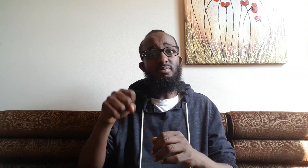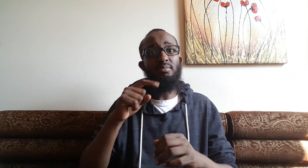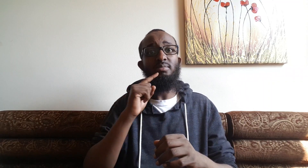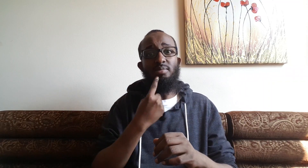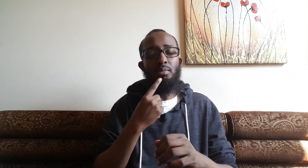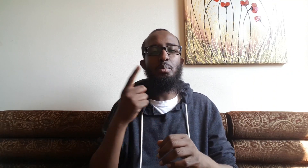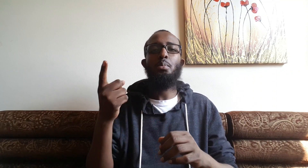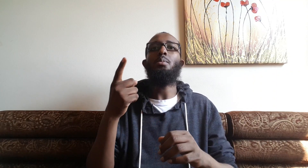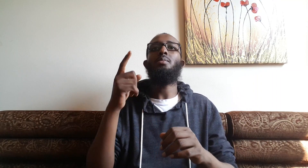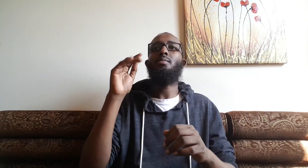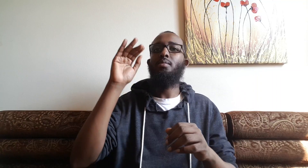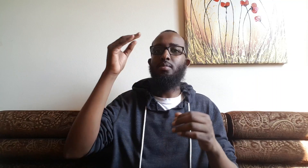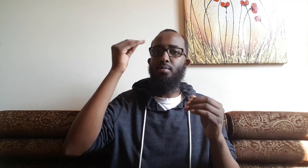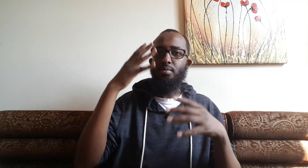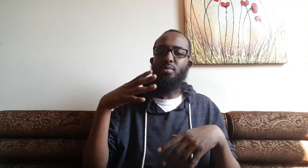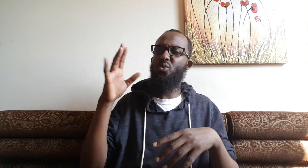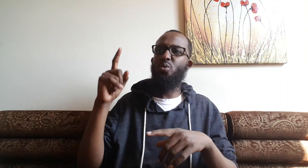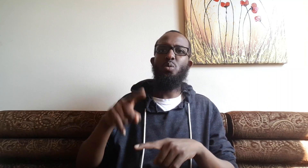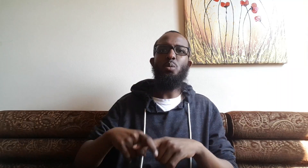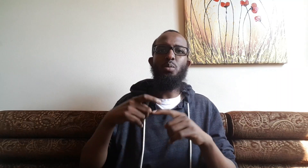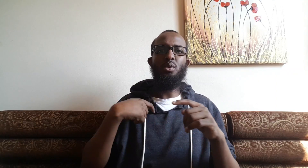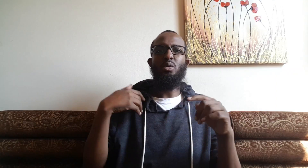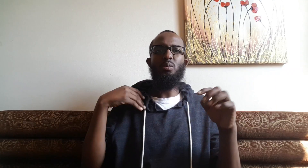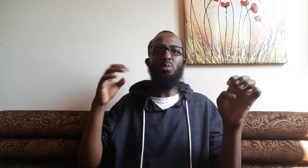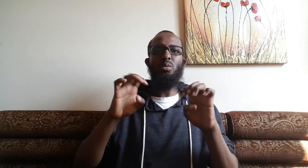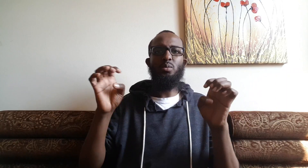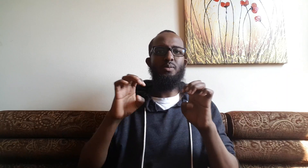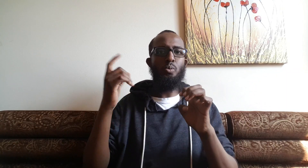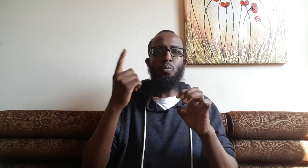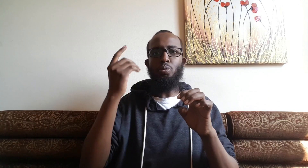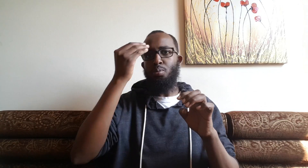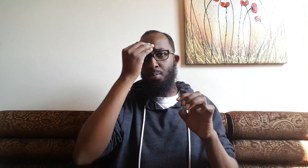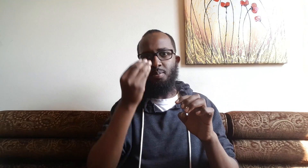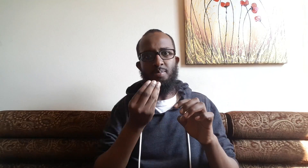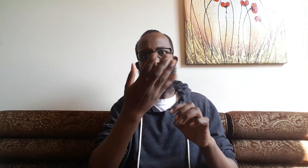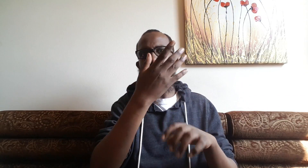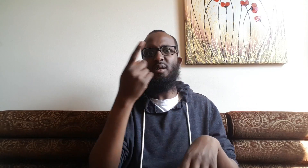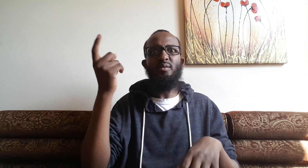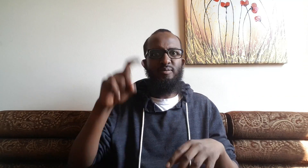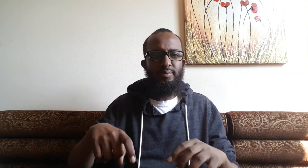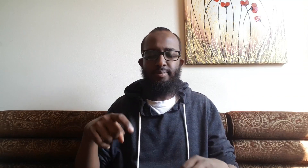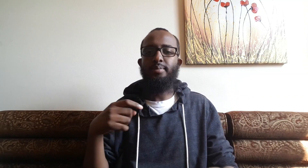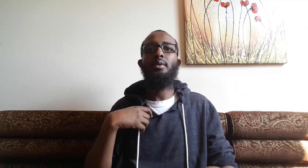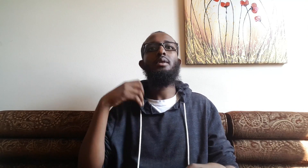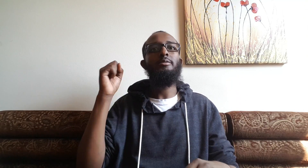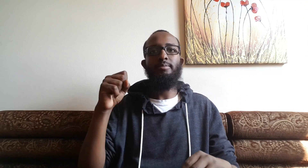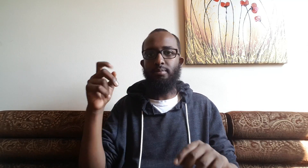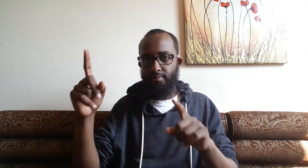I told the interpreter: "I am serious". And we had to notify the teacher since it was an emergency.